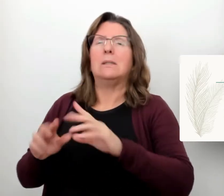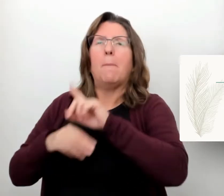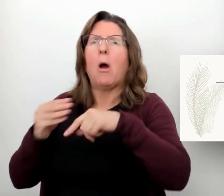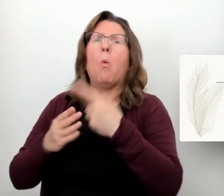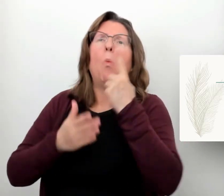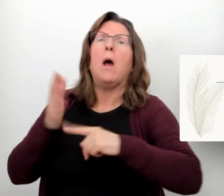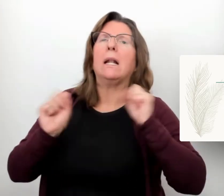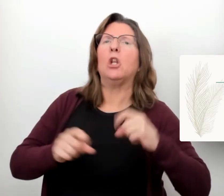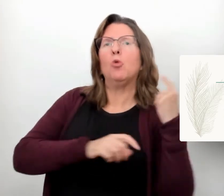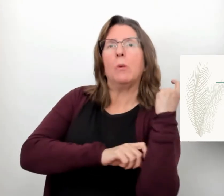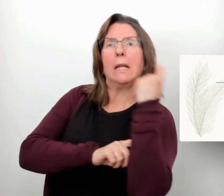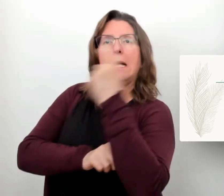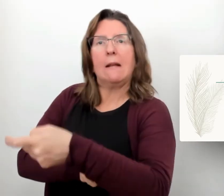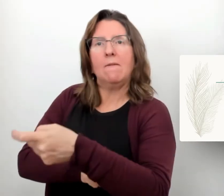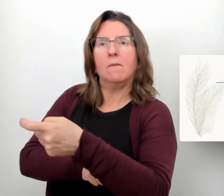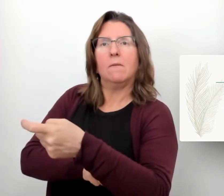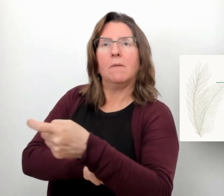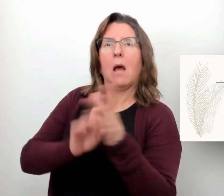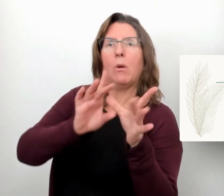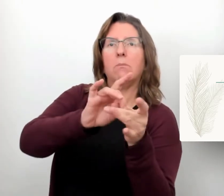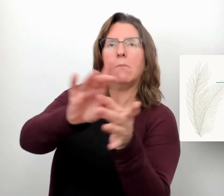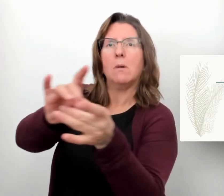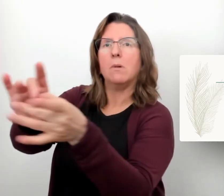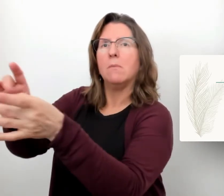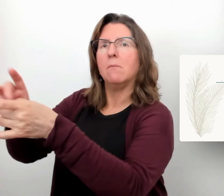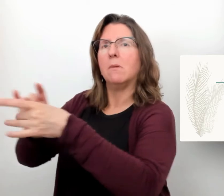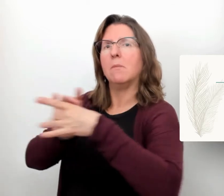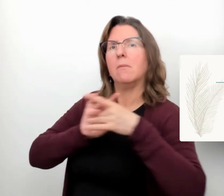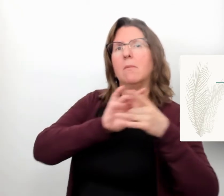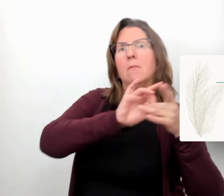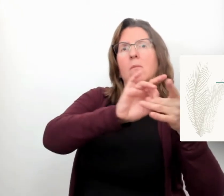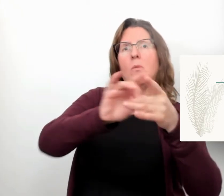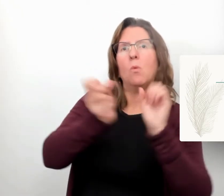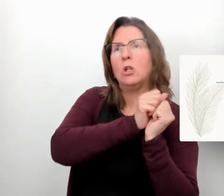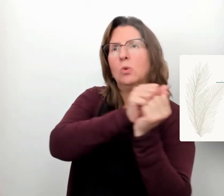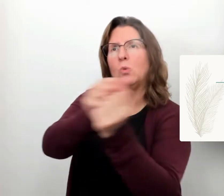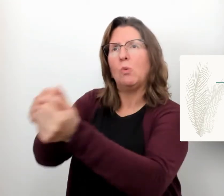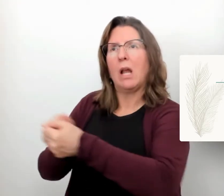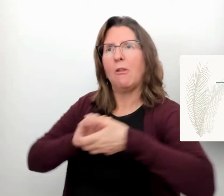This is the identity messaging children were receiving. The deaf community values what you GIVE.